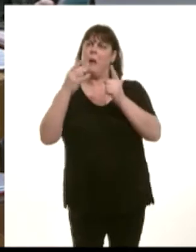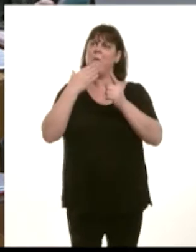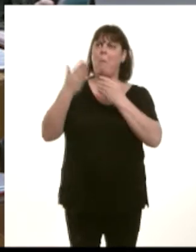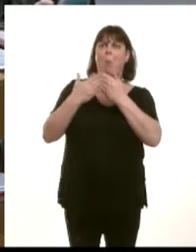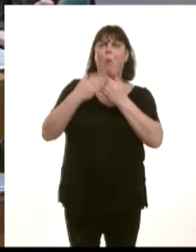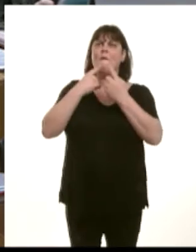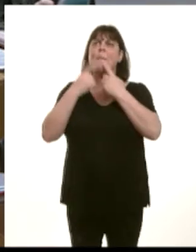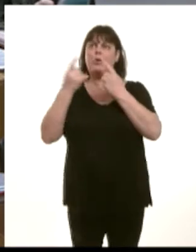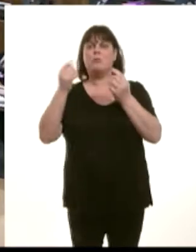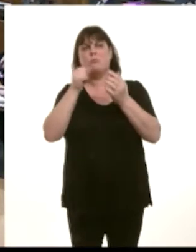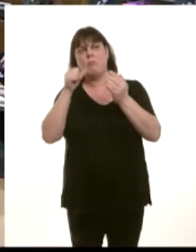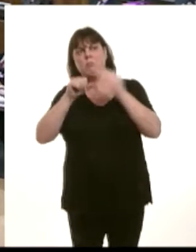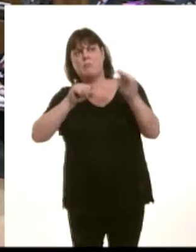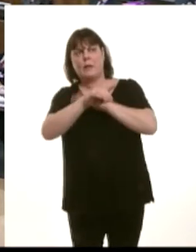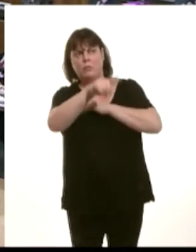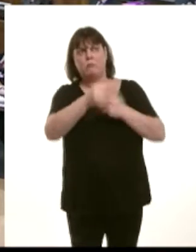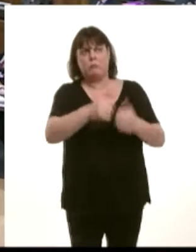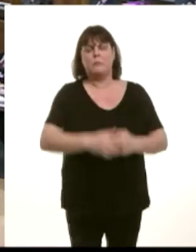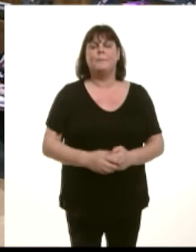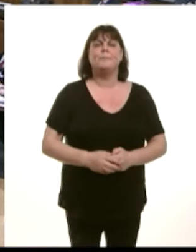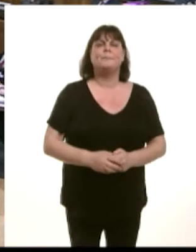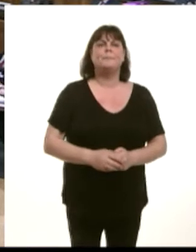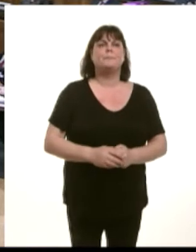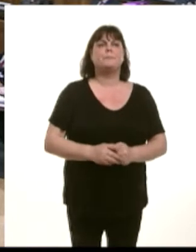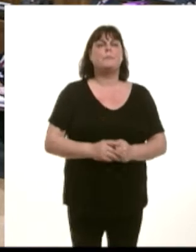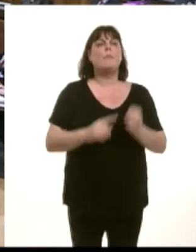Mick Antoniw: First Minister, the Tories’ flagship cancer drugs fund continues to be